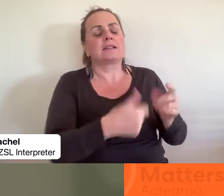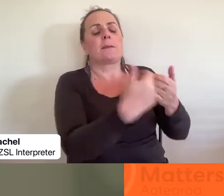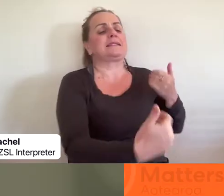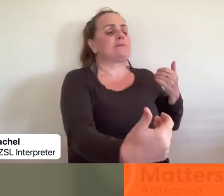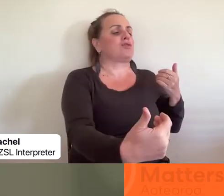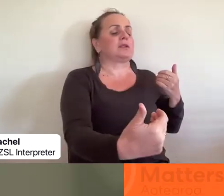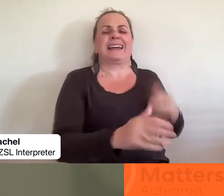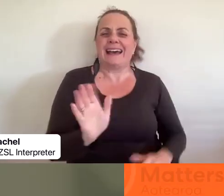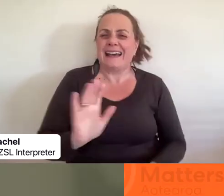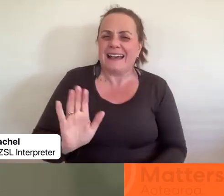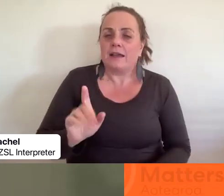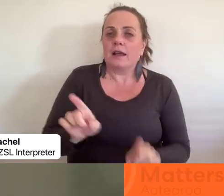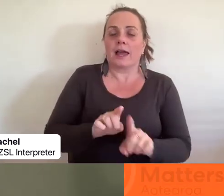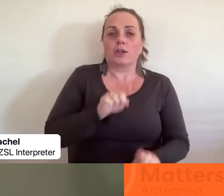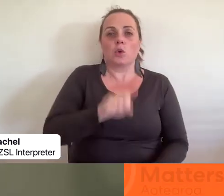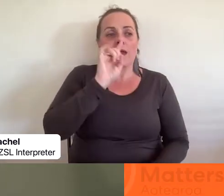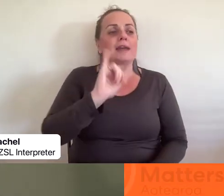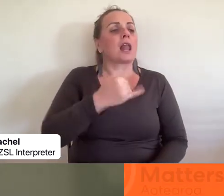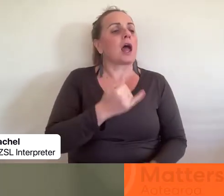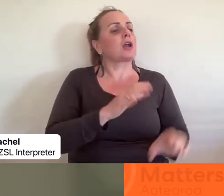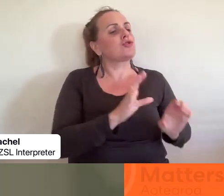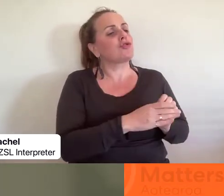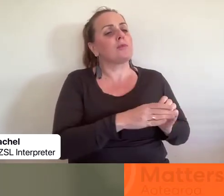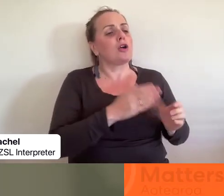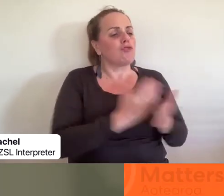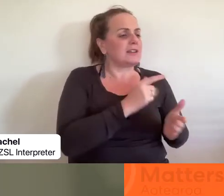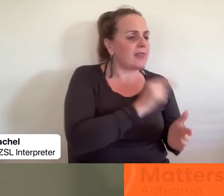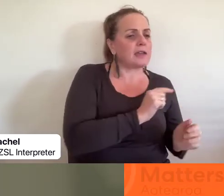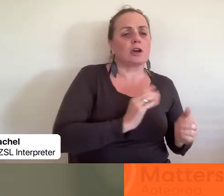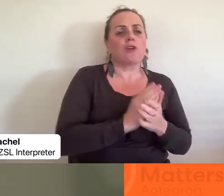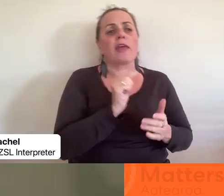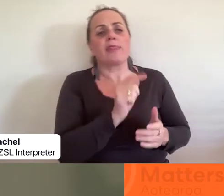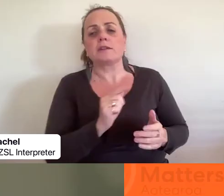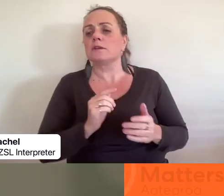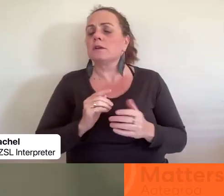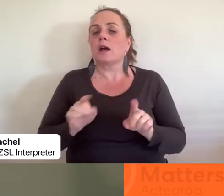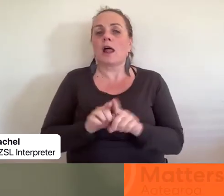you can't just compartmentalise rights. "Oh, I think we'll put the right to sign language in this